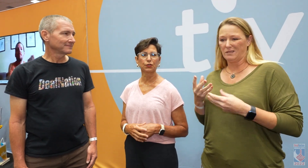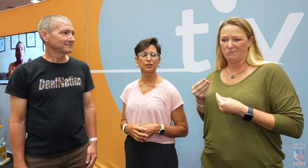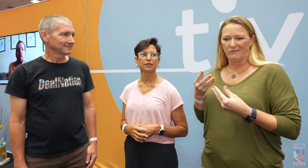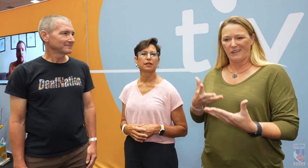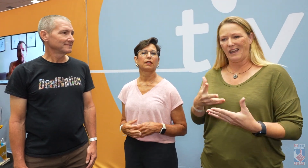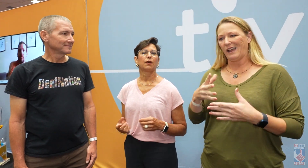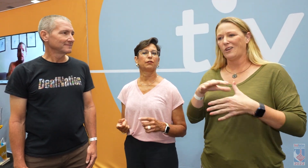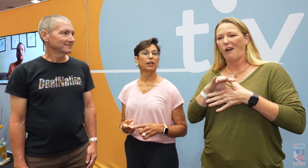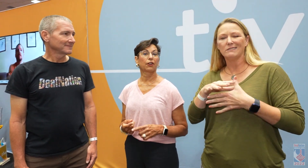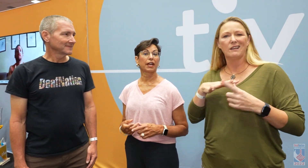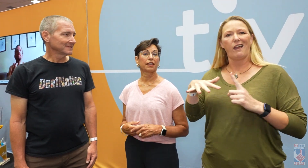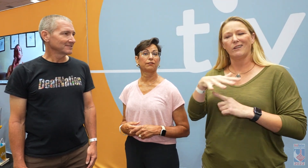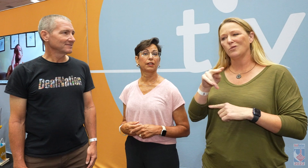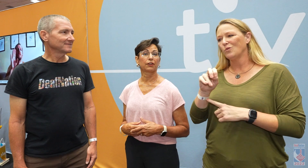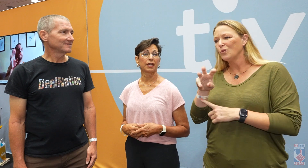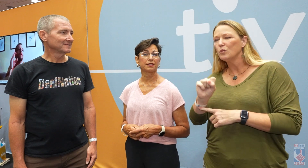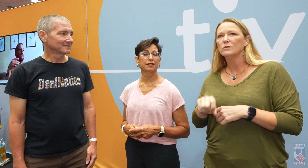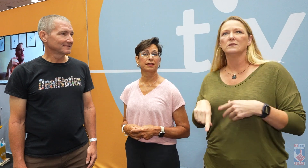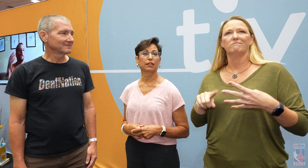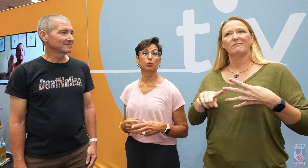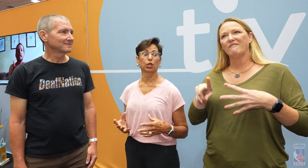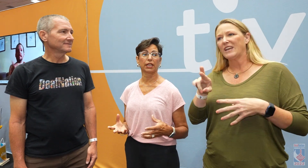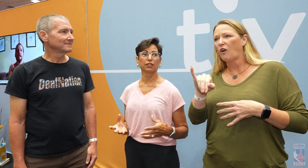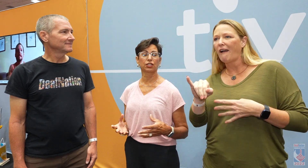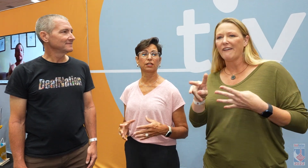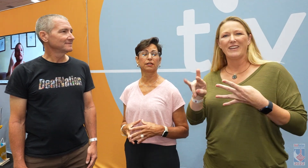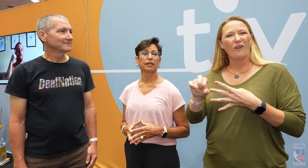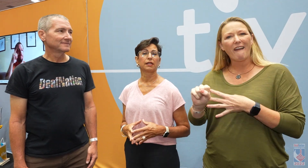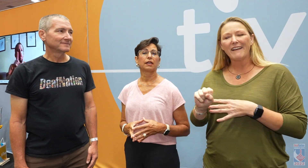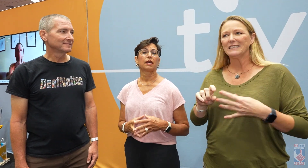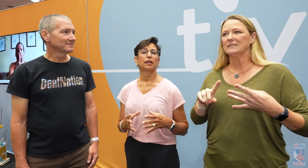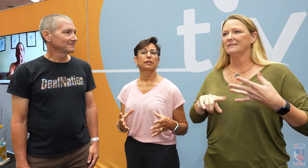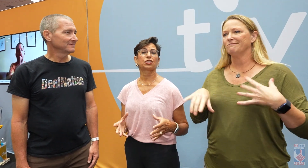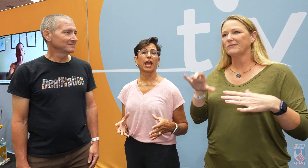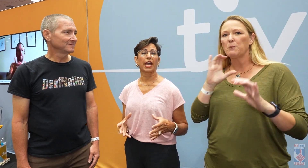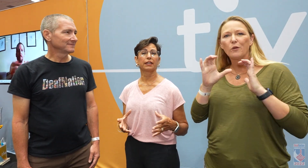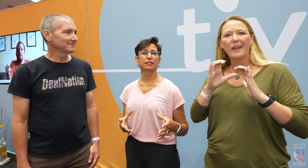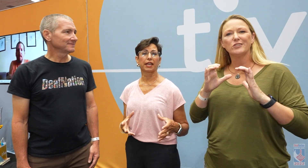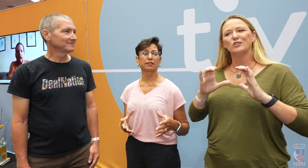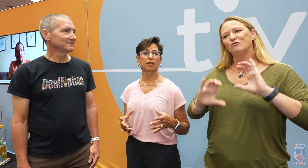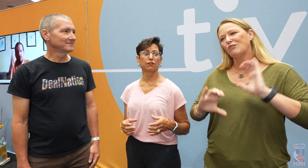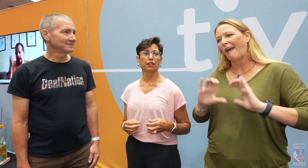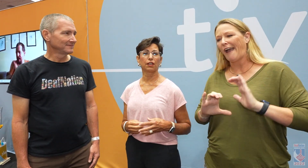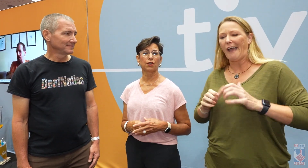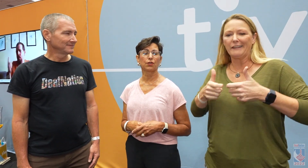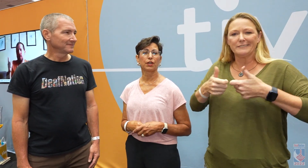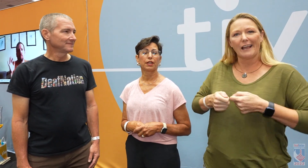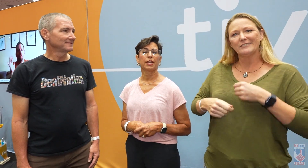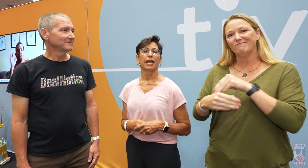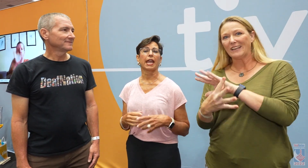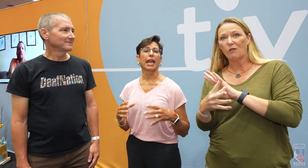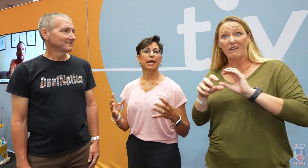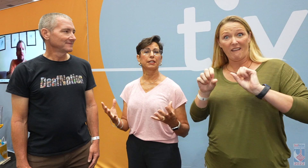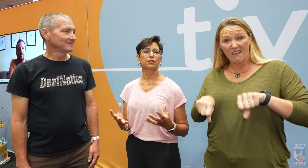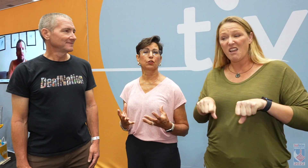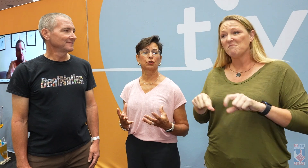We want to provide content, news, VRI, VRS, communication, chat, text, and video all in the app.